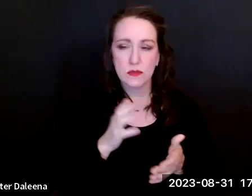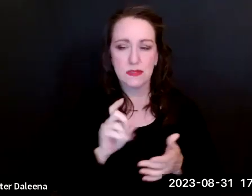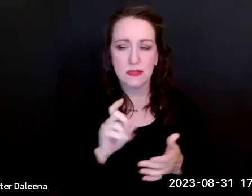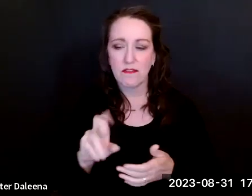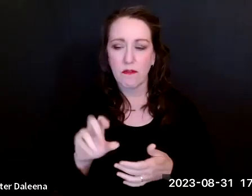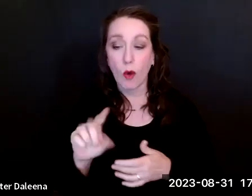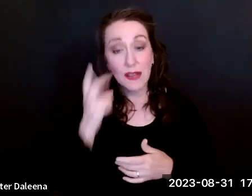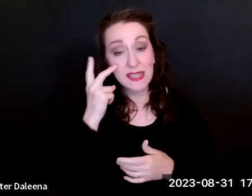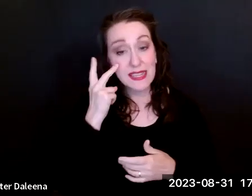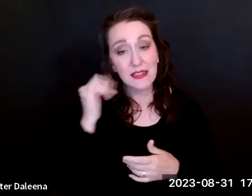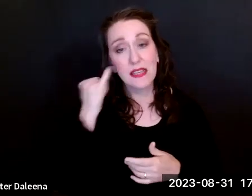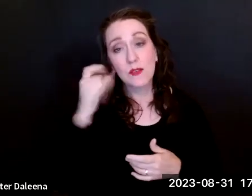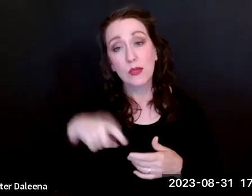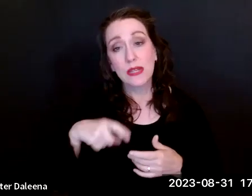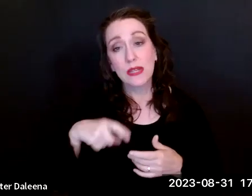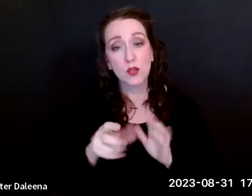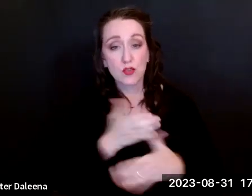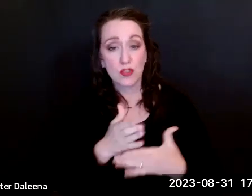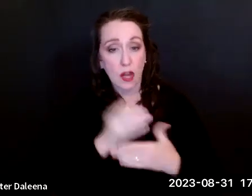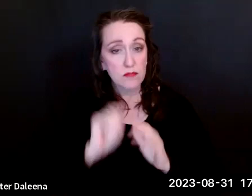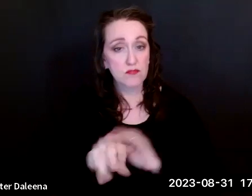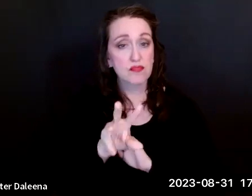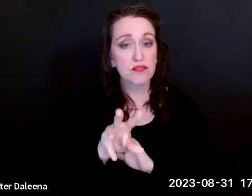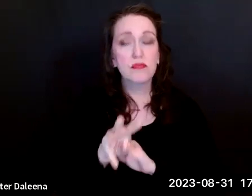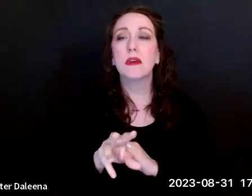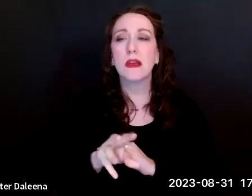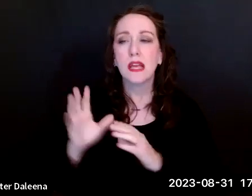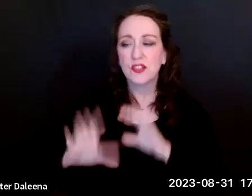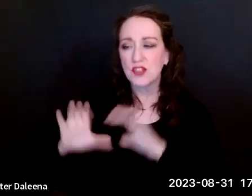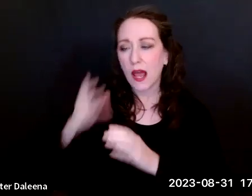to share your video please put that in the chat and we will enable that feature for you